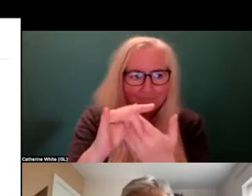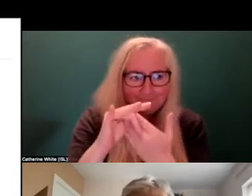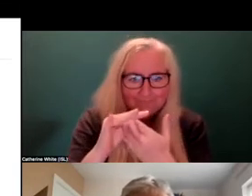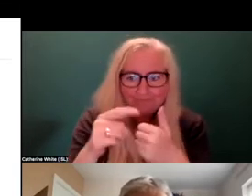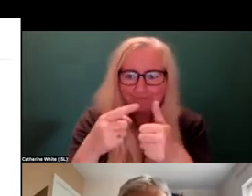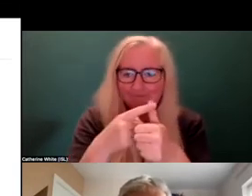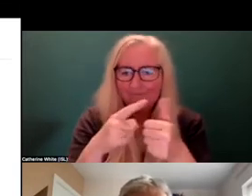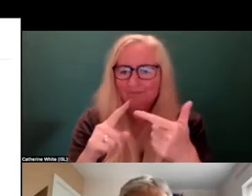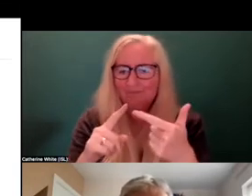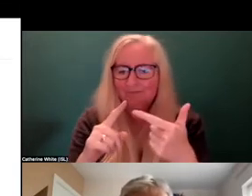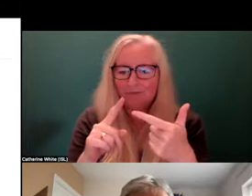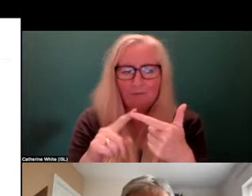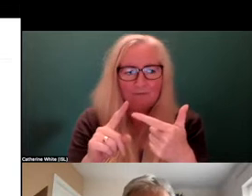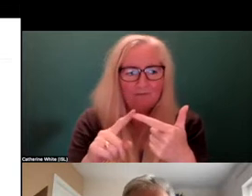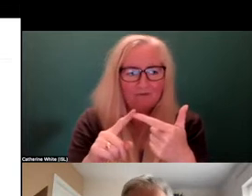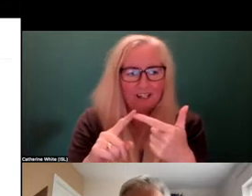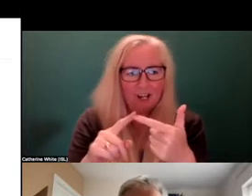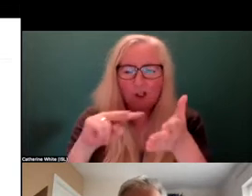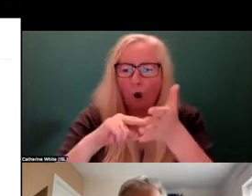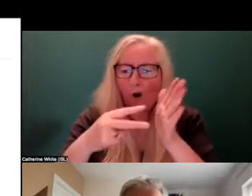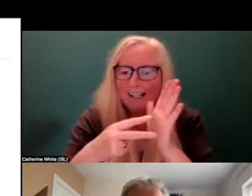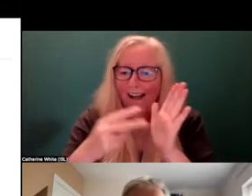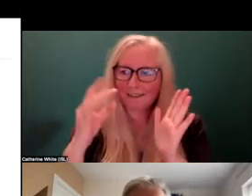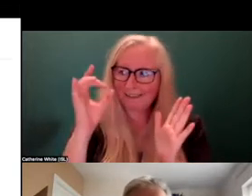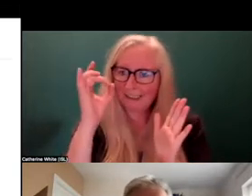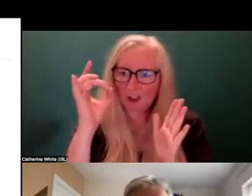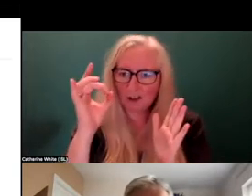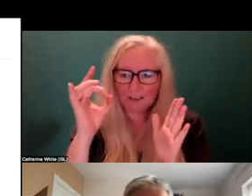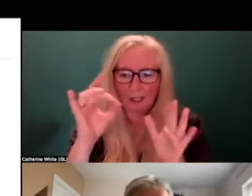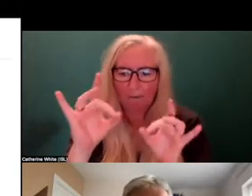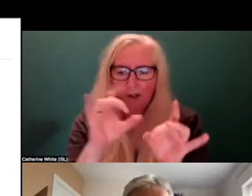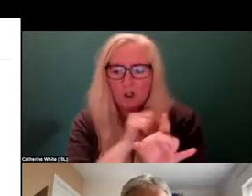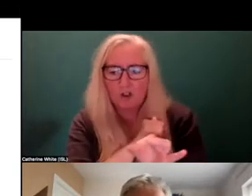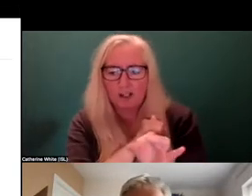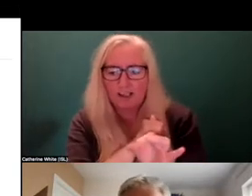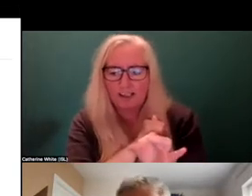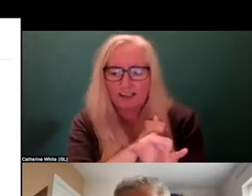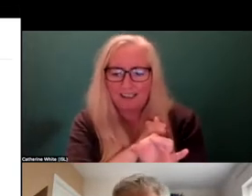layouts, and you know, generally we organise kitchens to, you know, to I